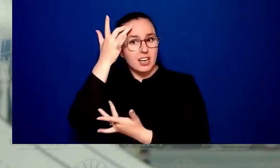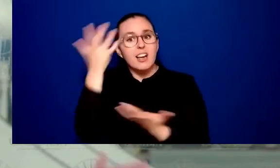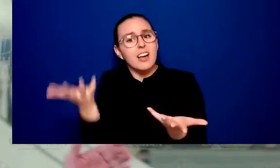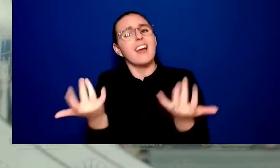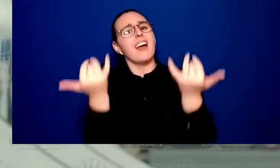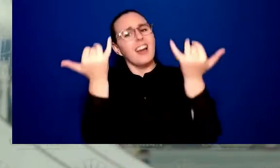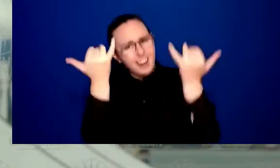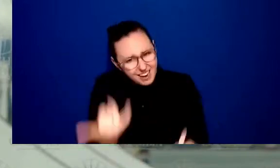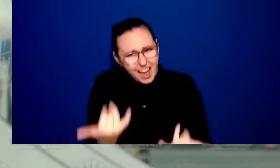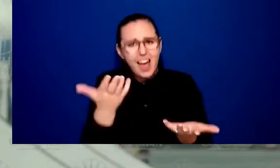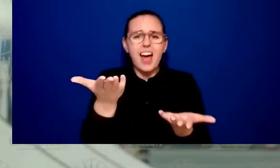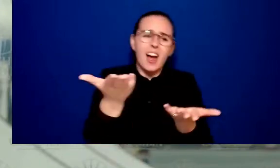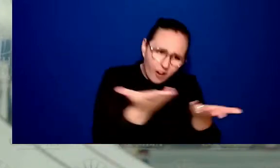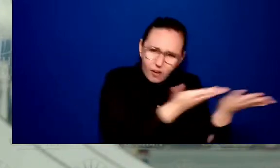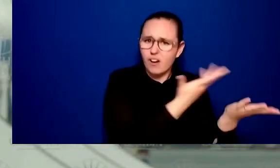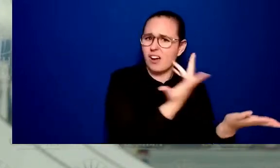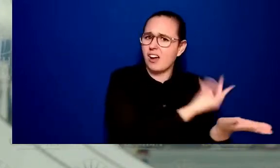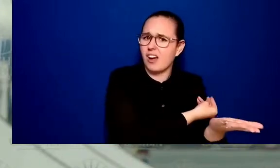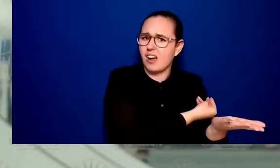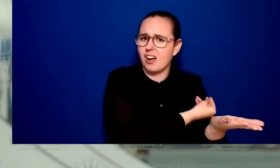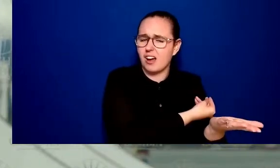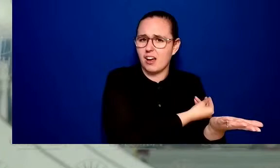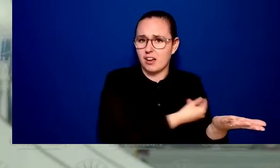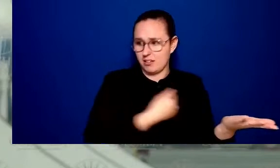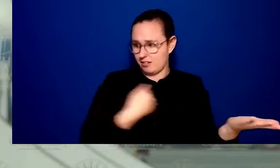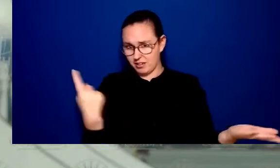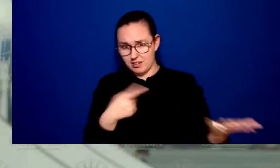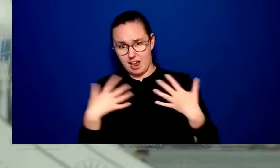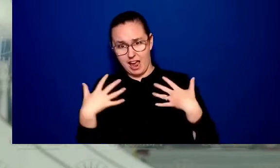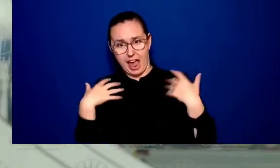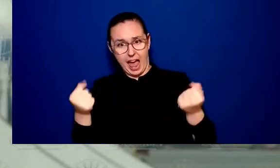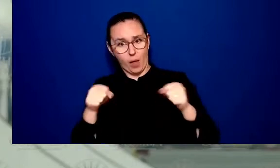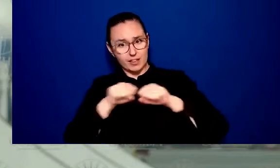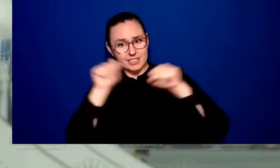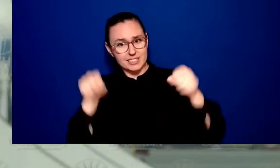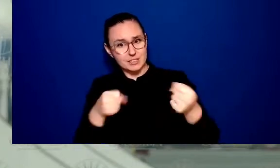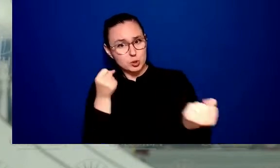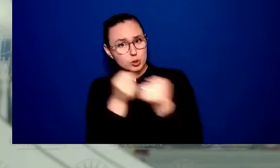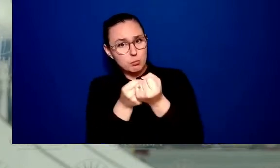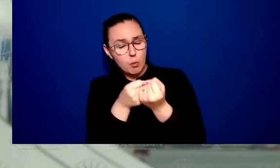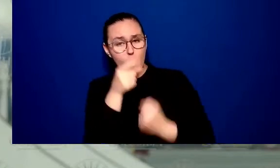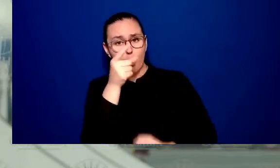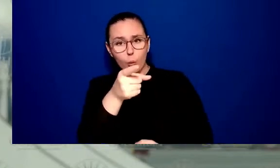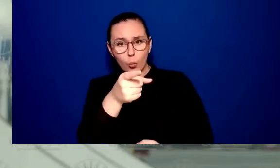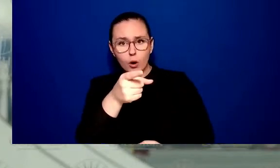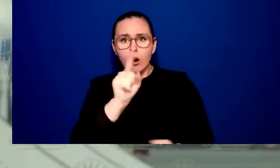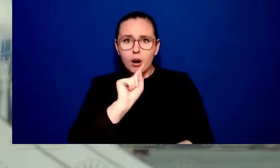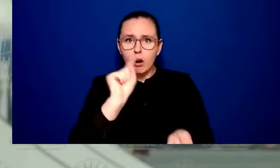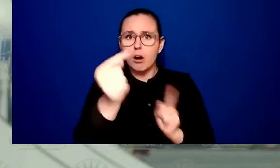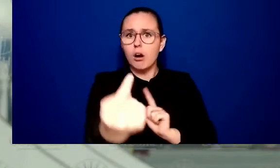healthcare system all in and support. Now is the time to get vaccinated, and I'm going to read off some of the clinics,